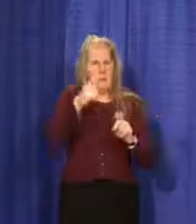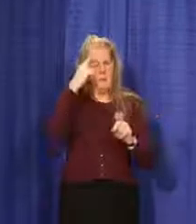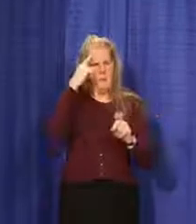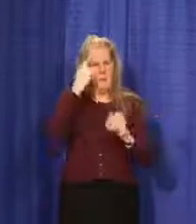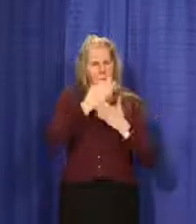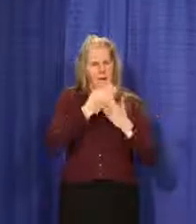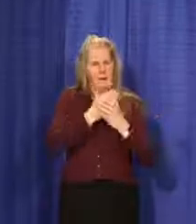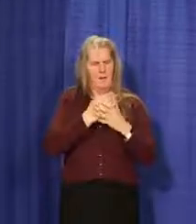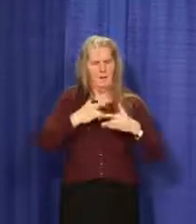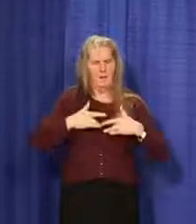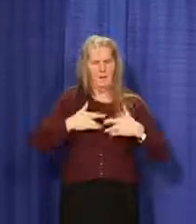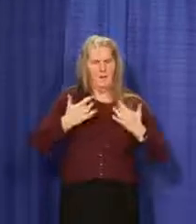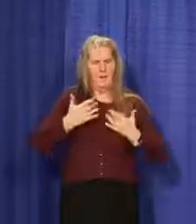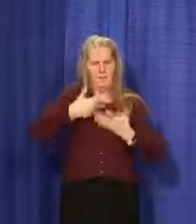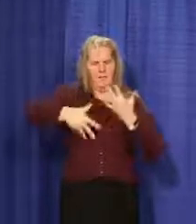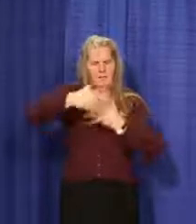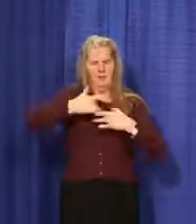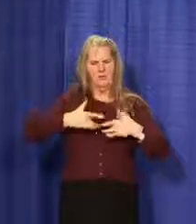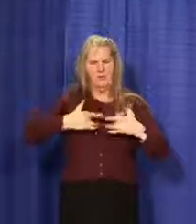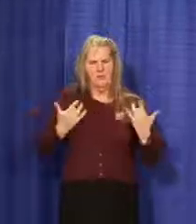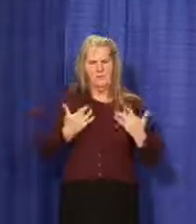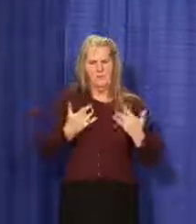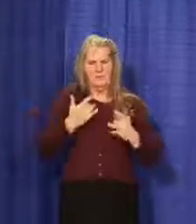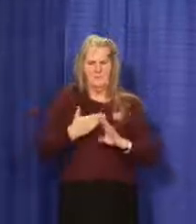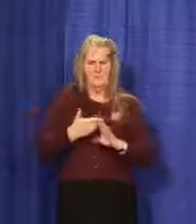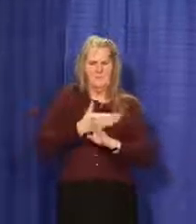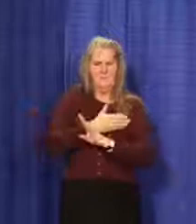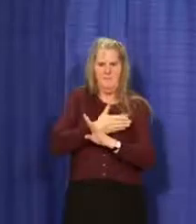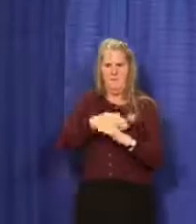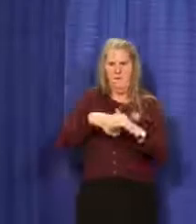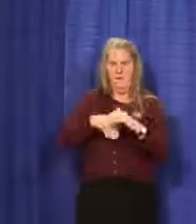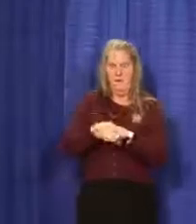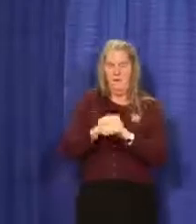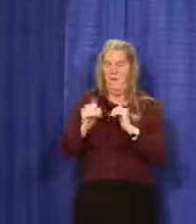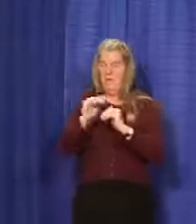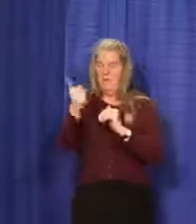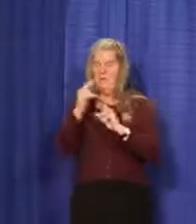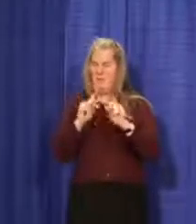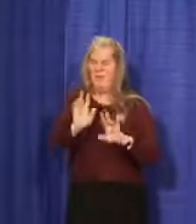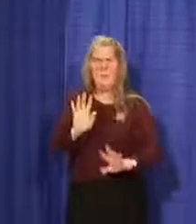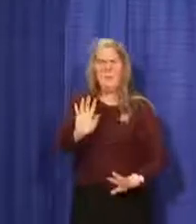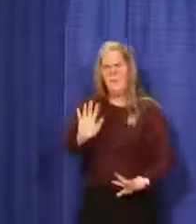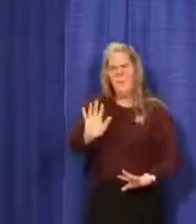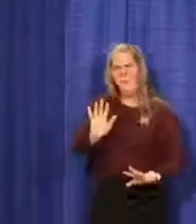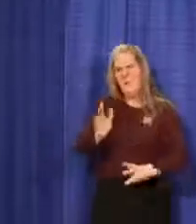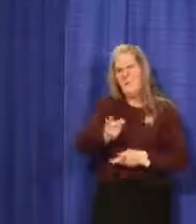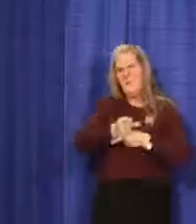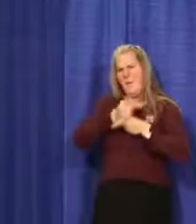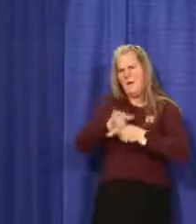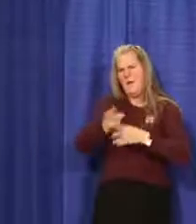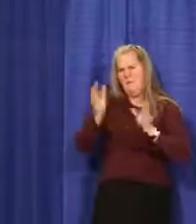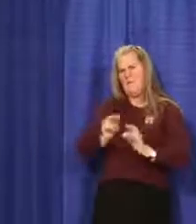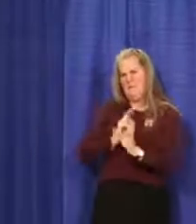gathering guidelines before participating in any gathering that hosts more than ten people at one time.